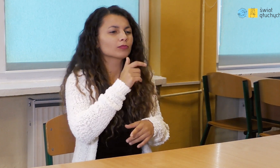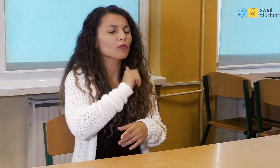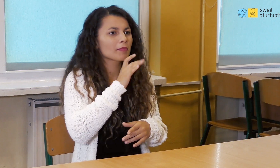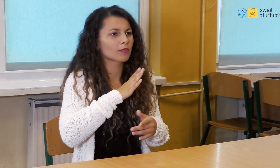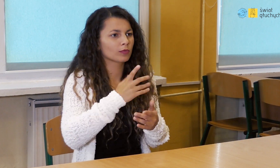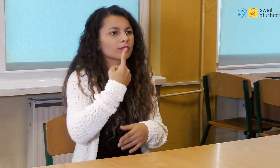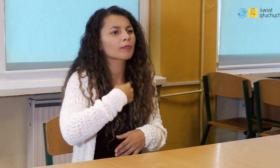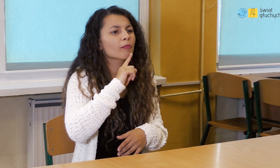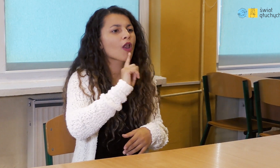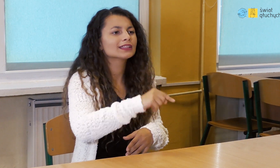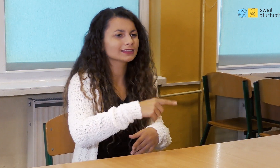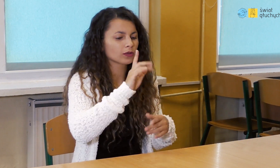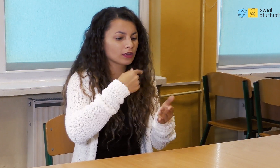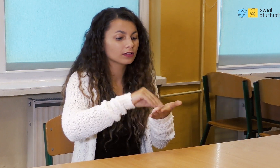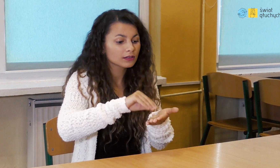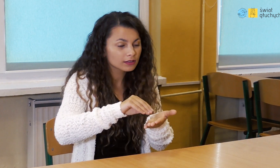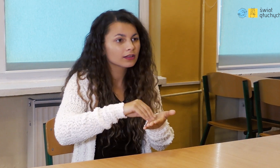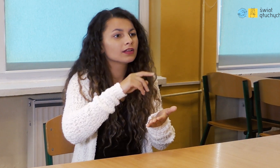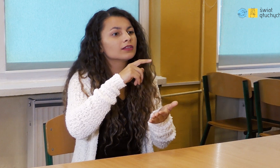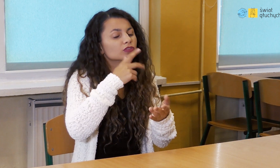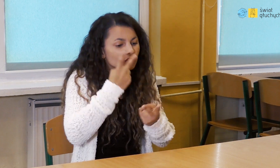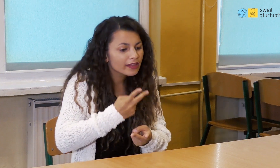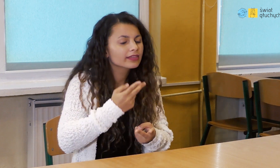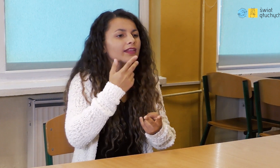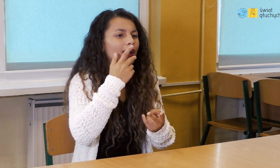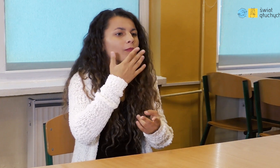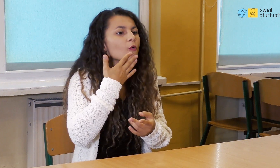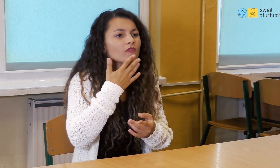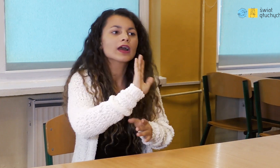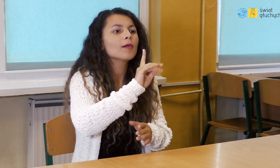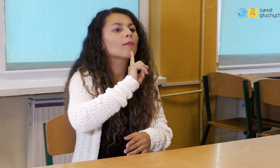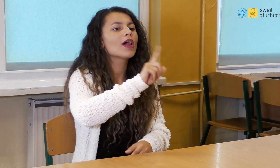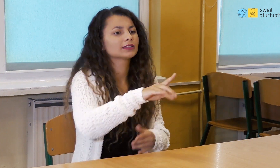He gave me a command as a test. I had to write and read something but not speak.